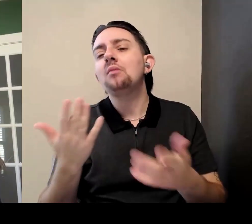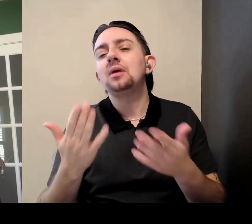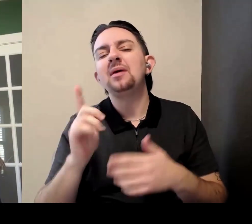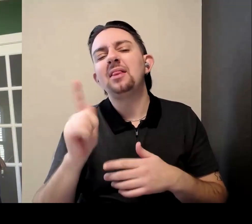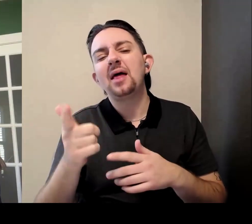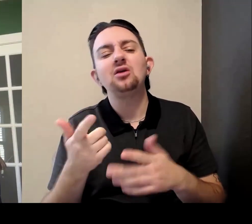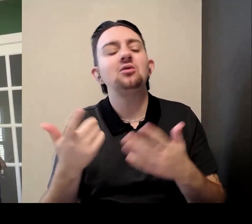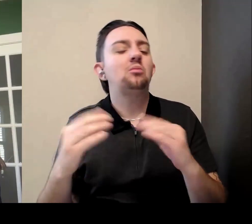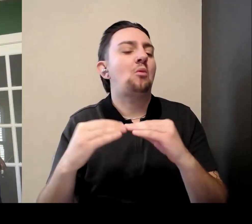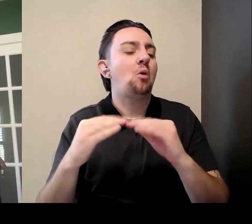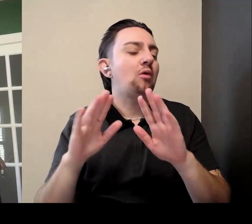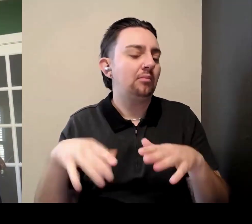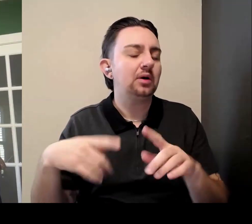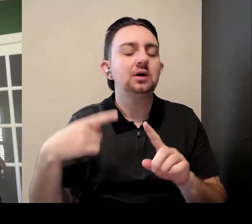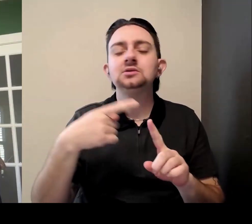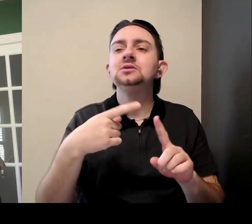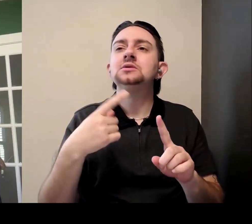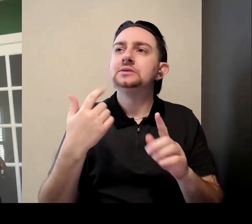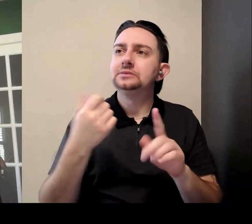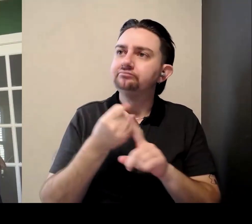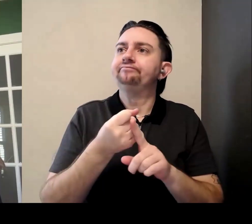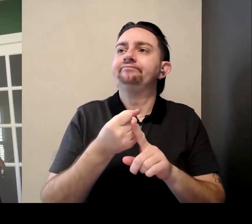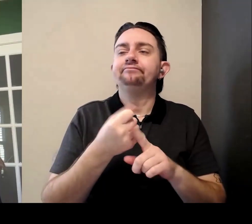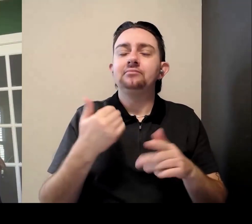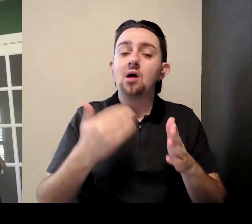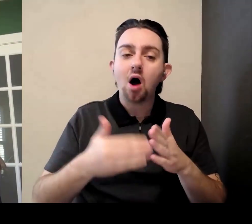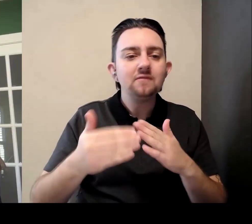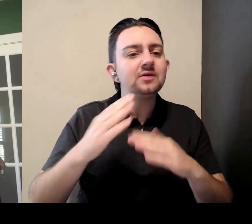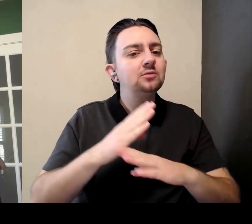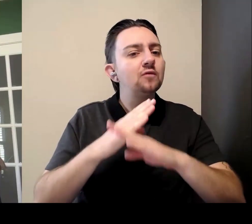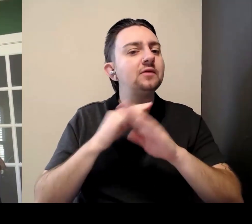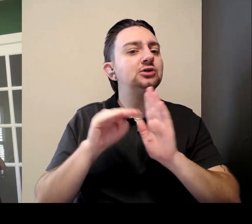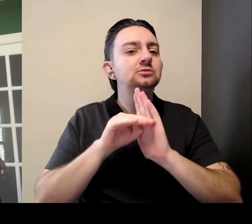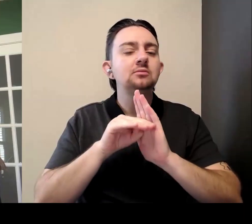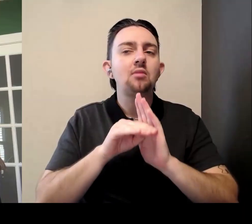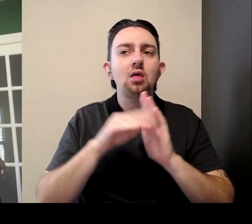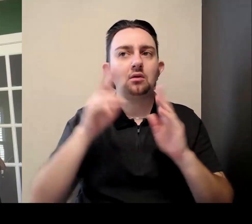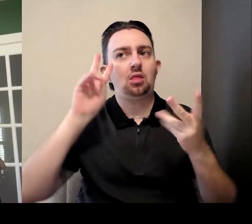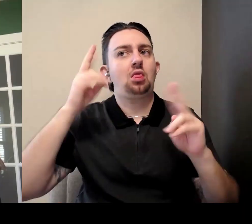often those prevention models are, misunderstood and misapplied in schools.